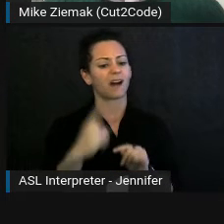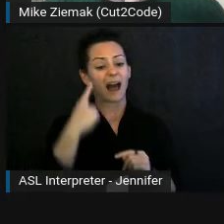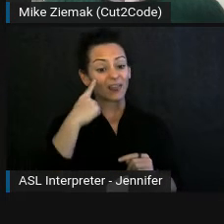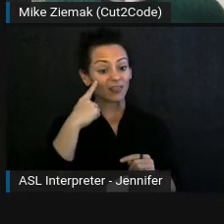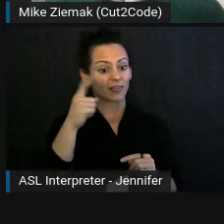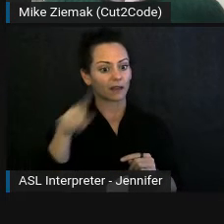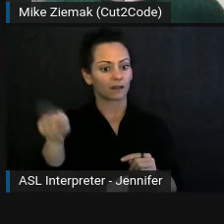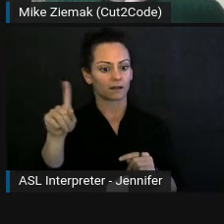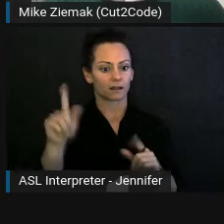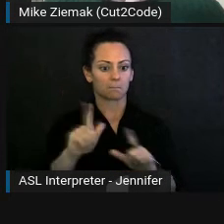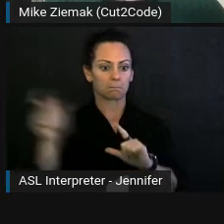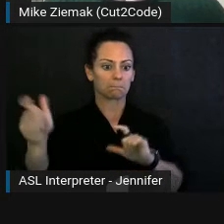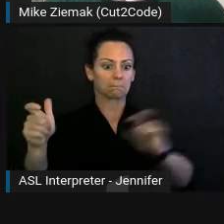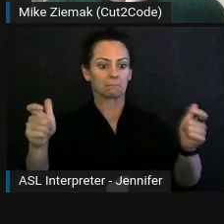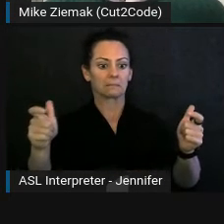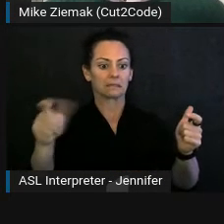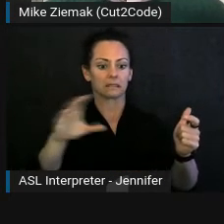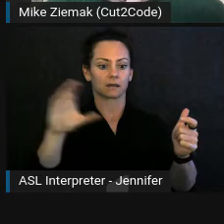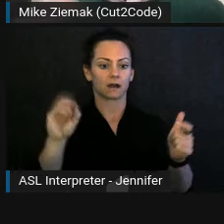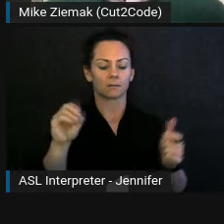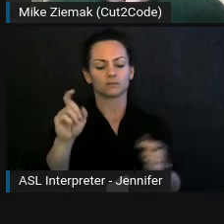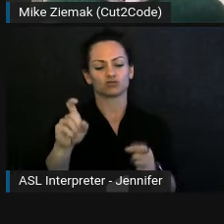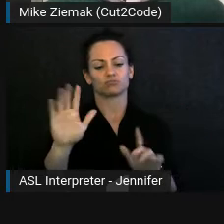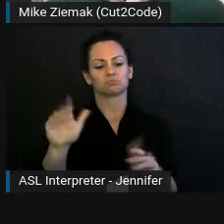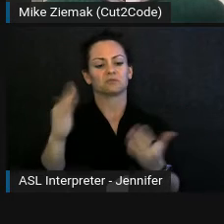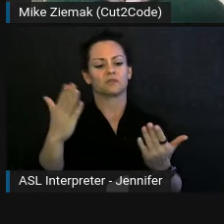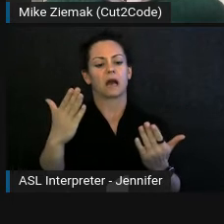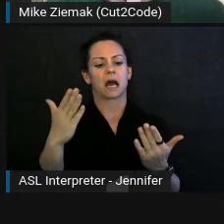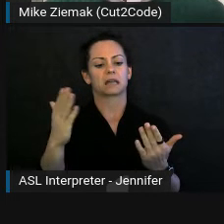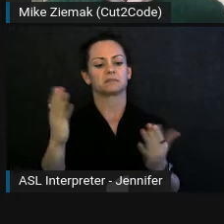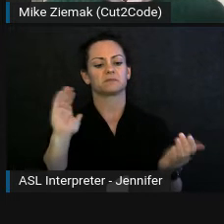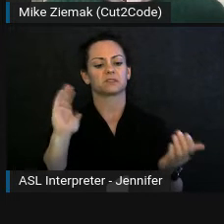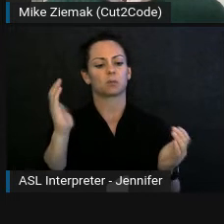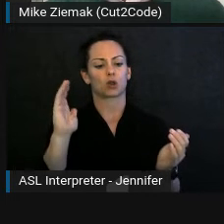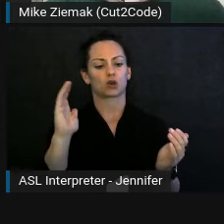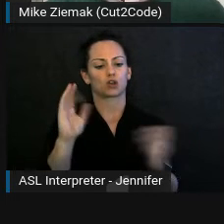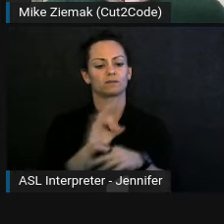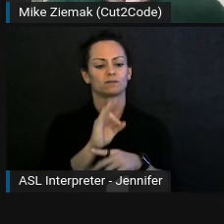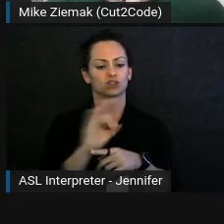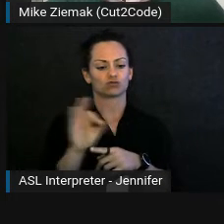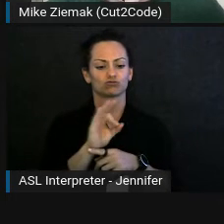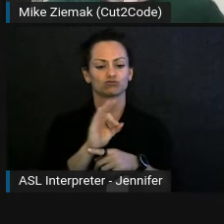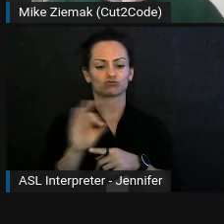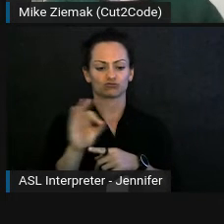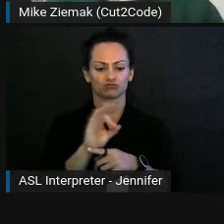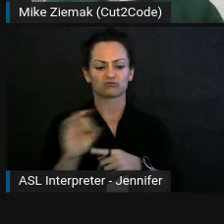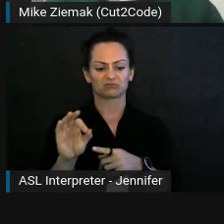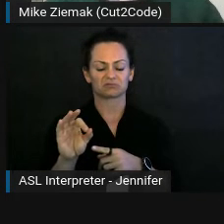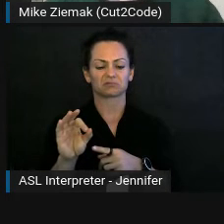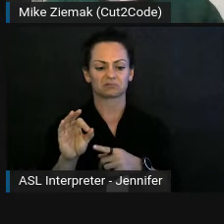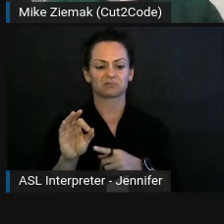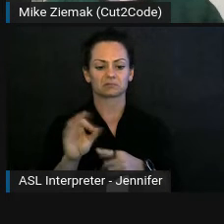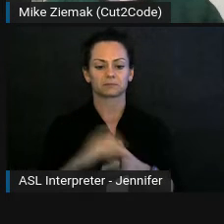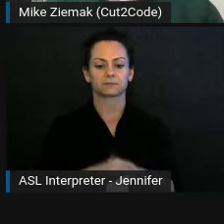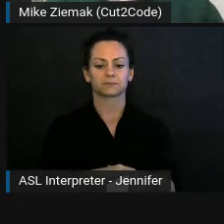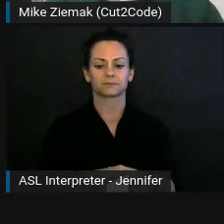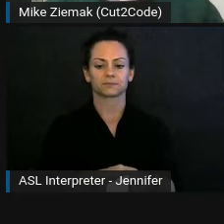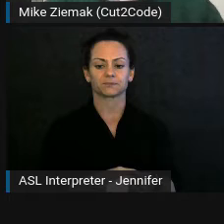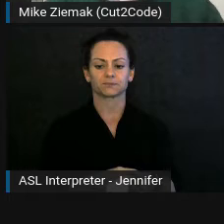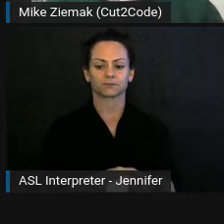I'm quite confident that you'll have basic functions like alternative text for images and so on.